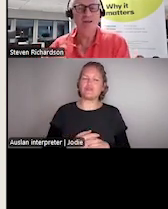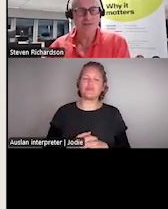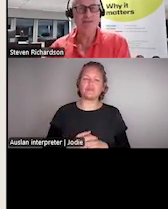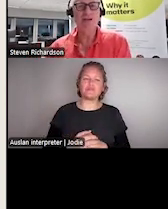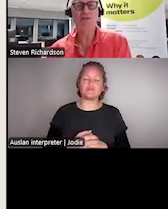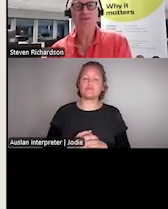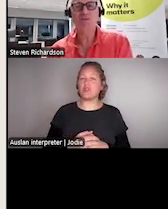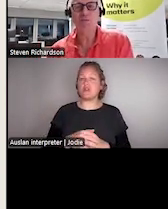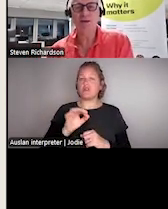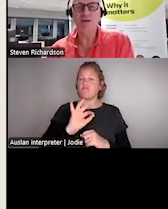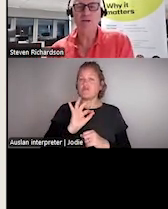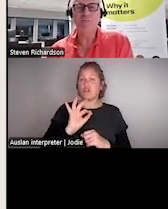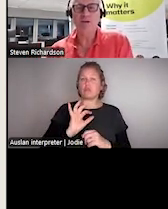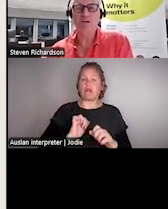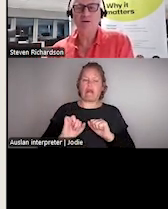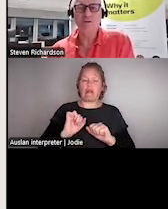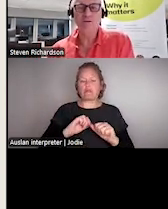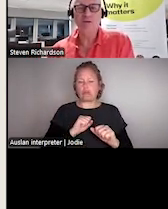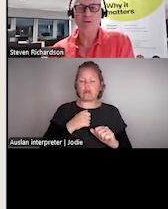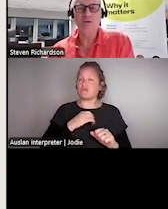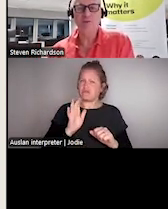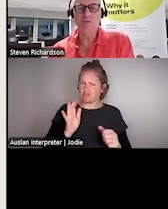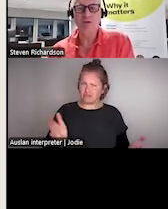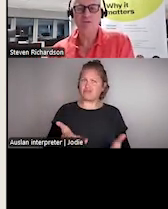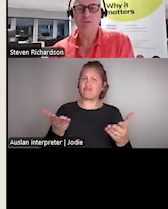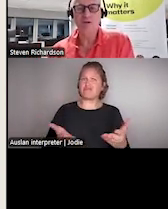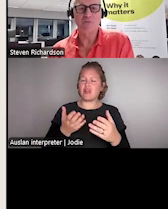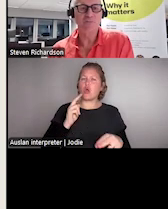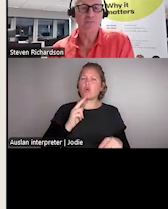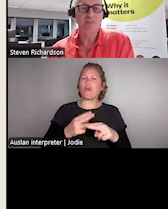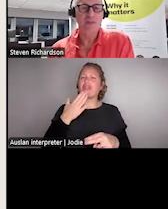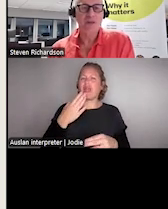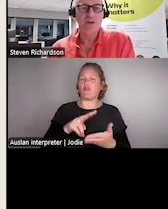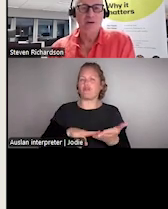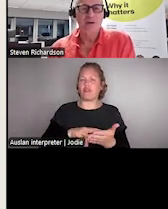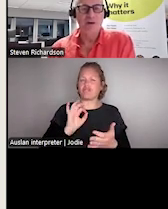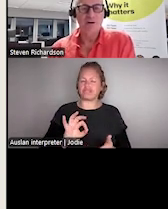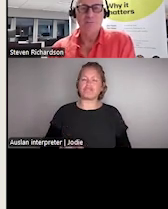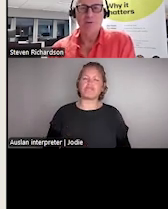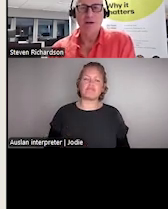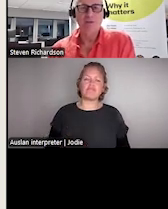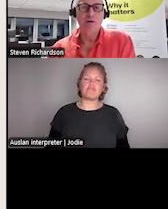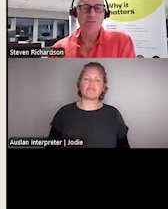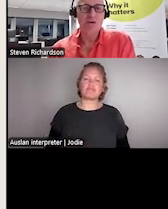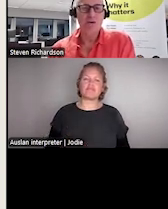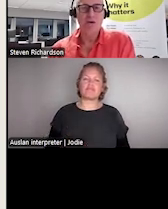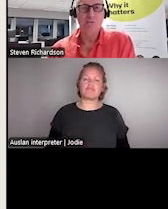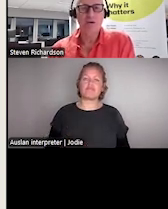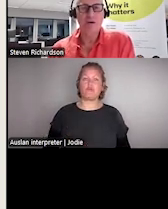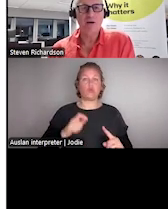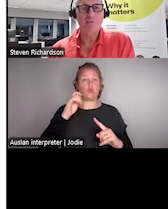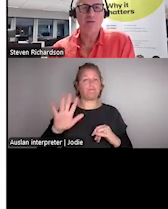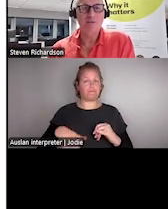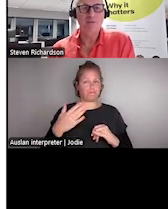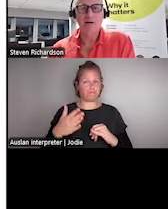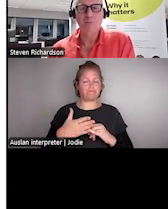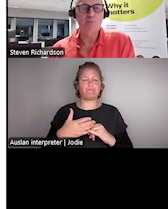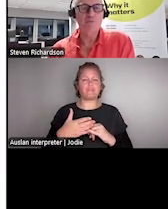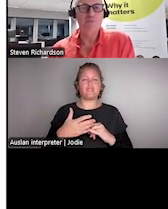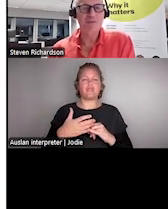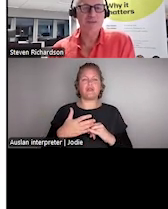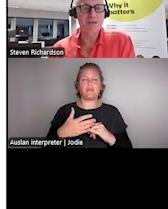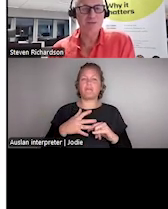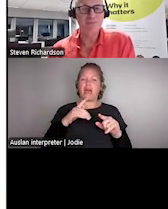hesitate to make a quick thank you video. OK, we are on the home run now. This is a